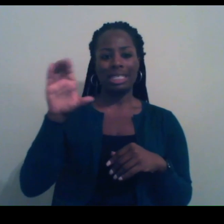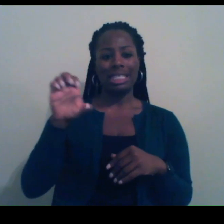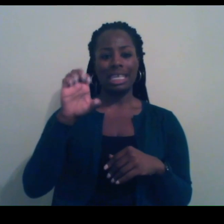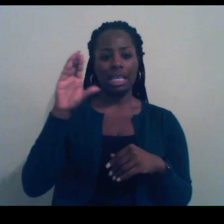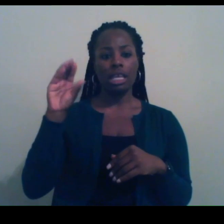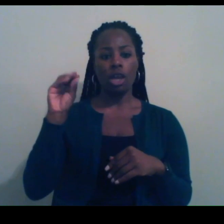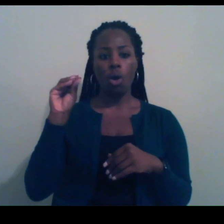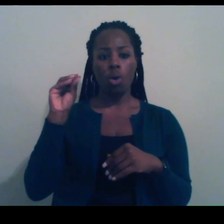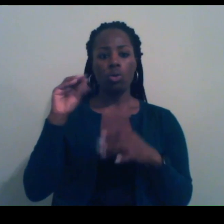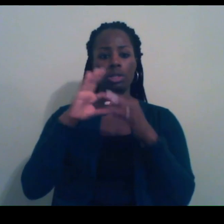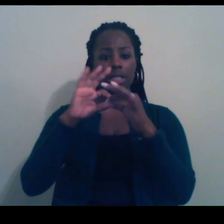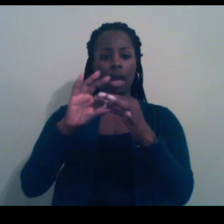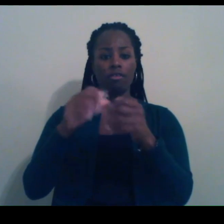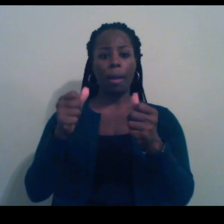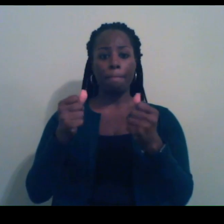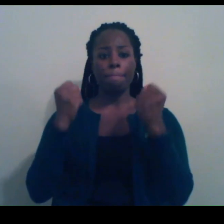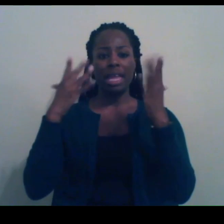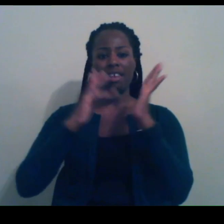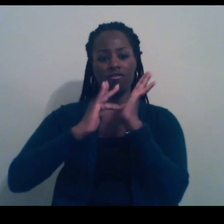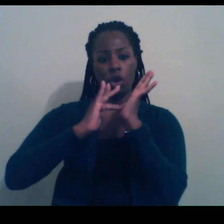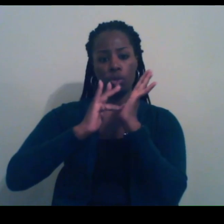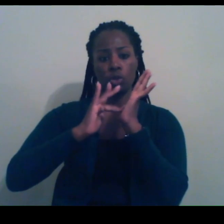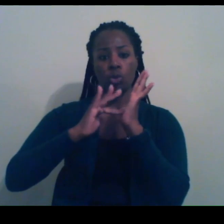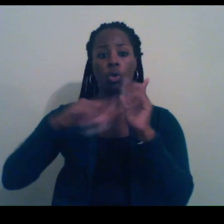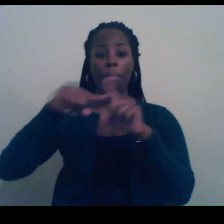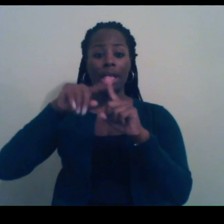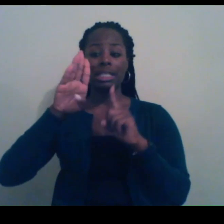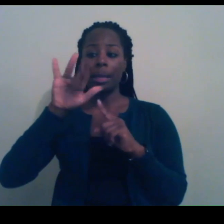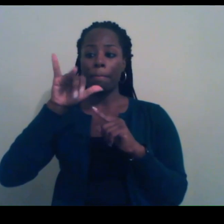pharmaceutical and biotech business several of whom were in the room were